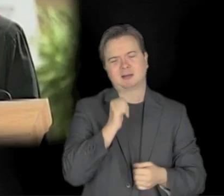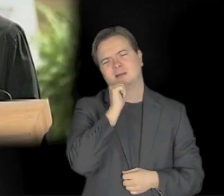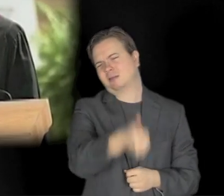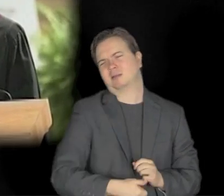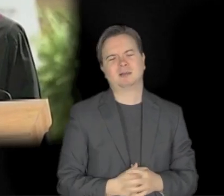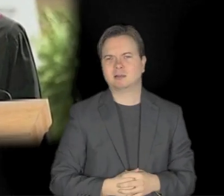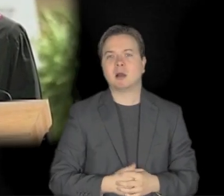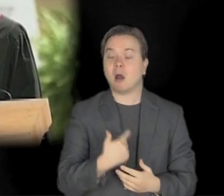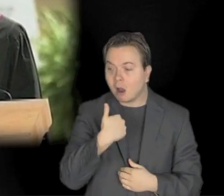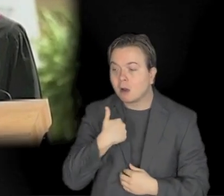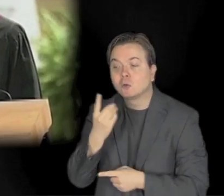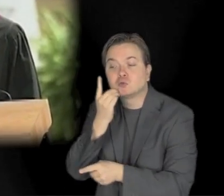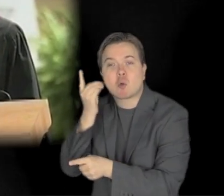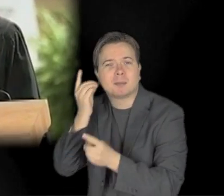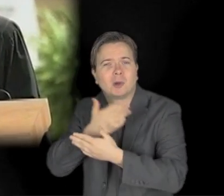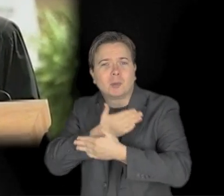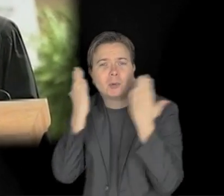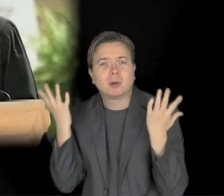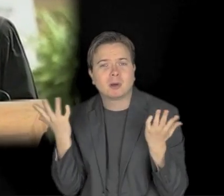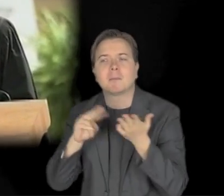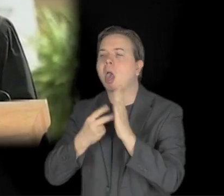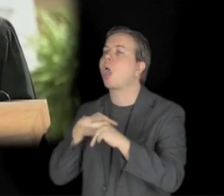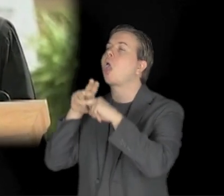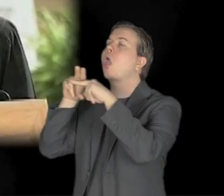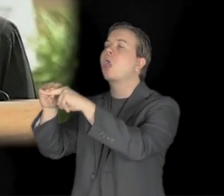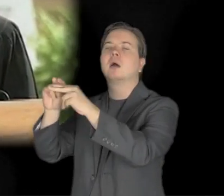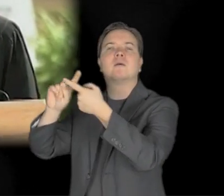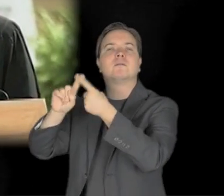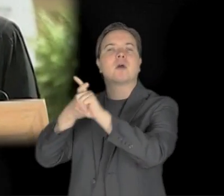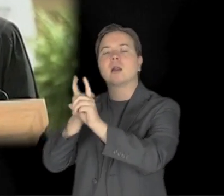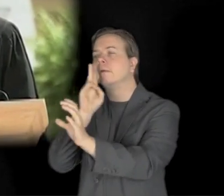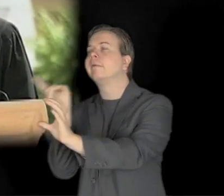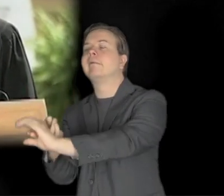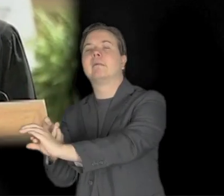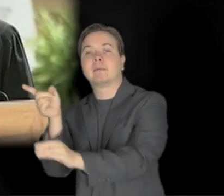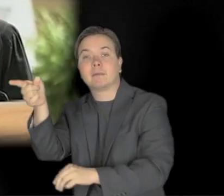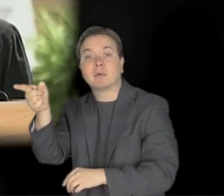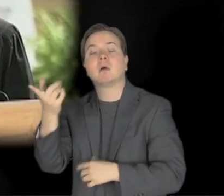I didn't have a dorm room, so I slept on the floor in friends' rooms, I returned coke bottles